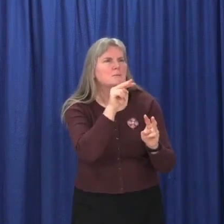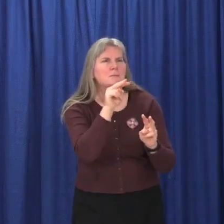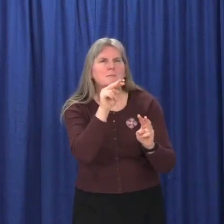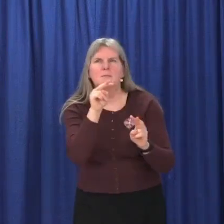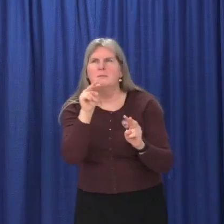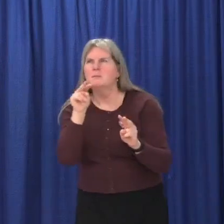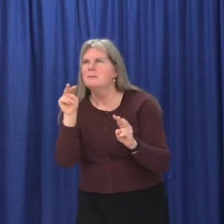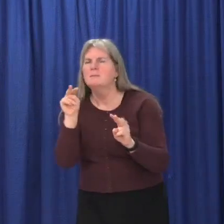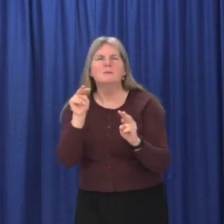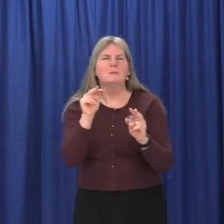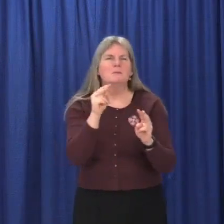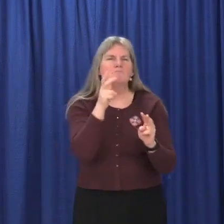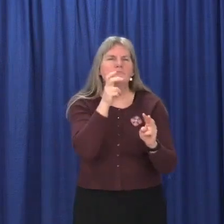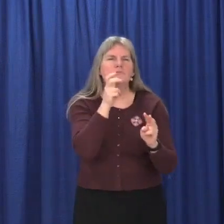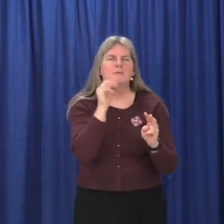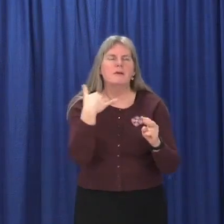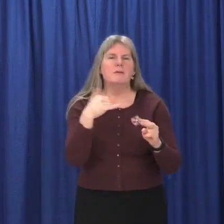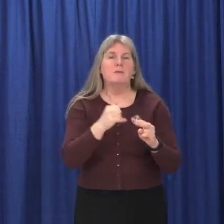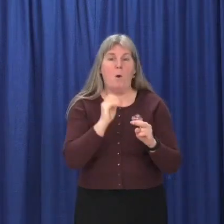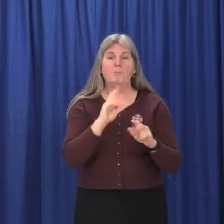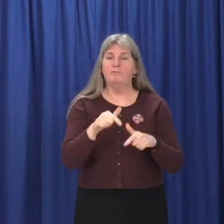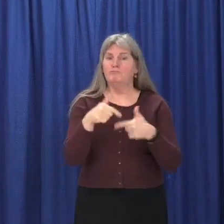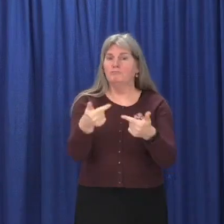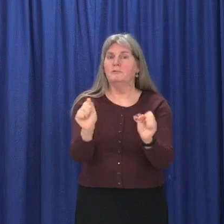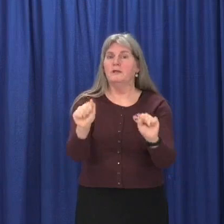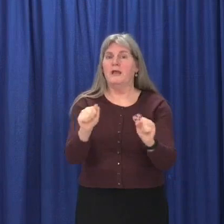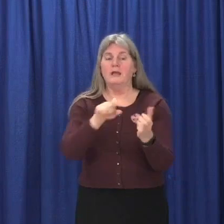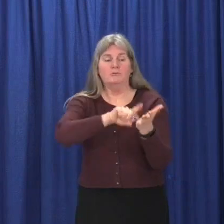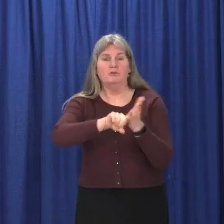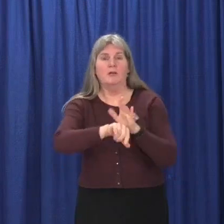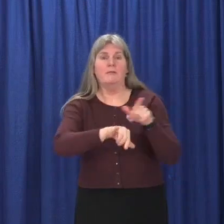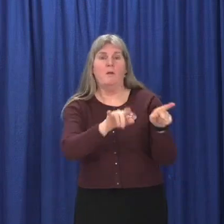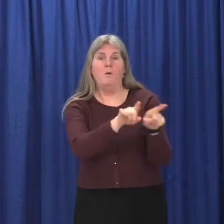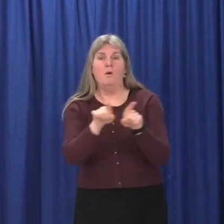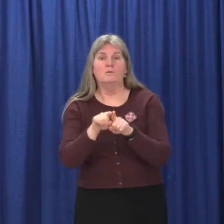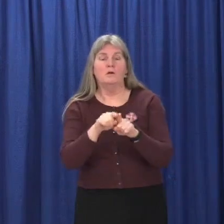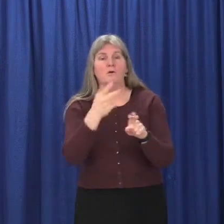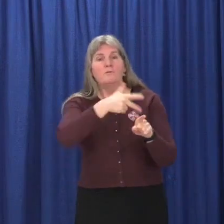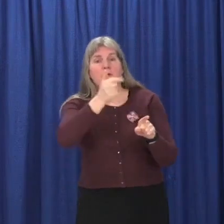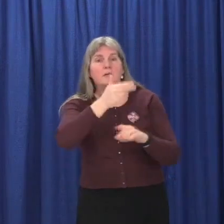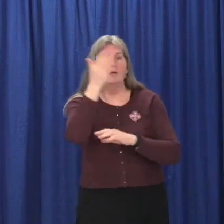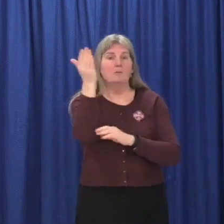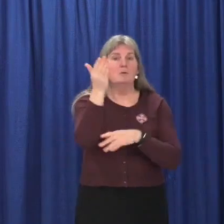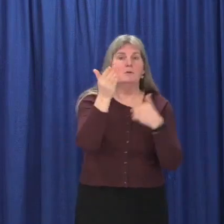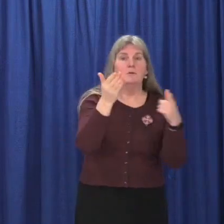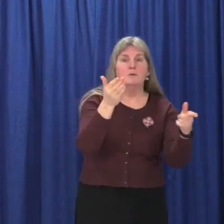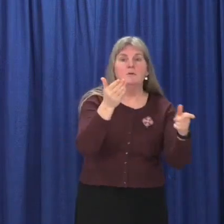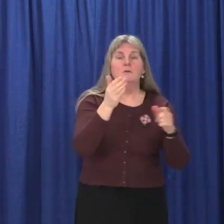I hope all Yukoners take an opportunity to check out the videos and the presentations. And you can find the links